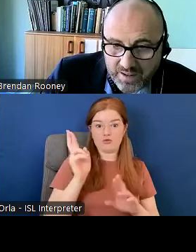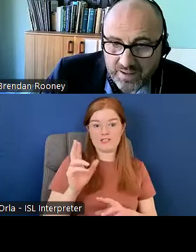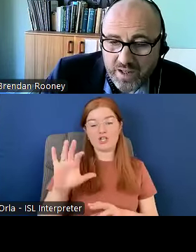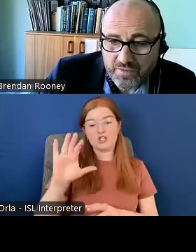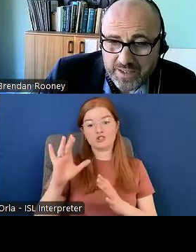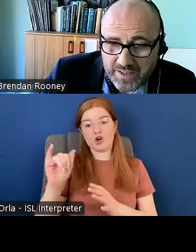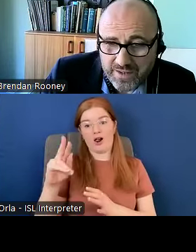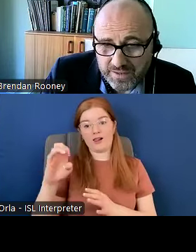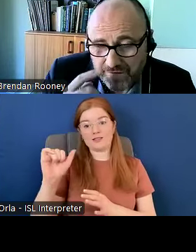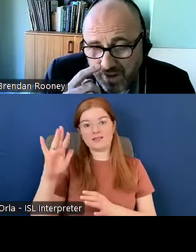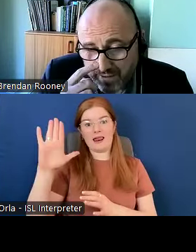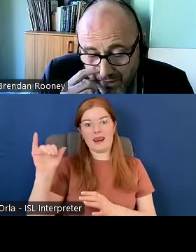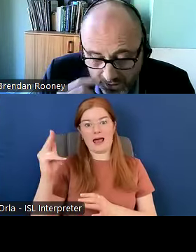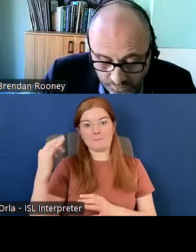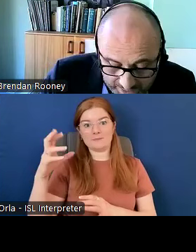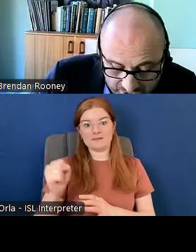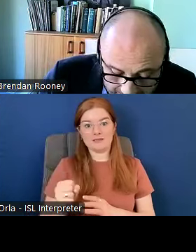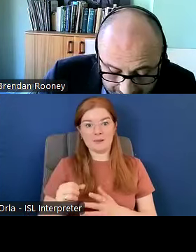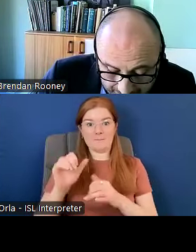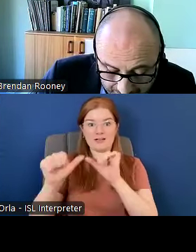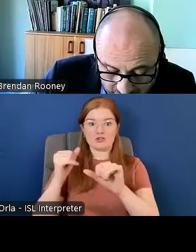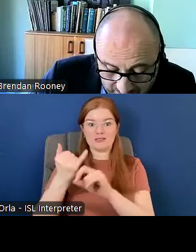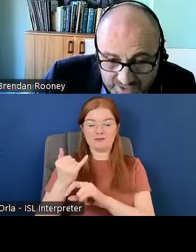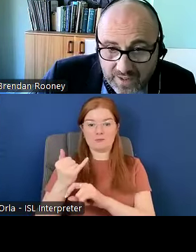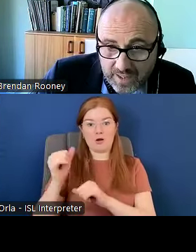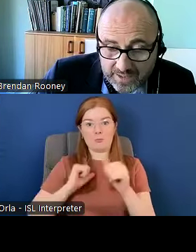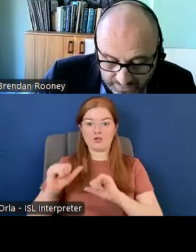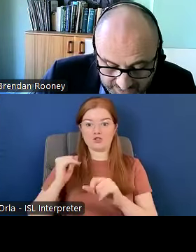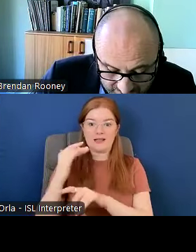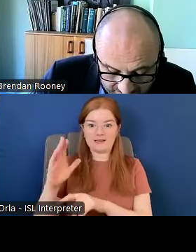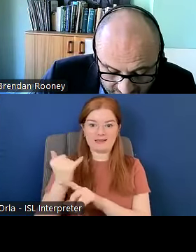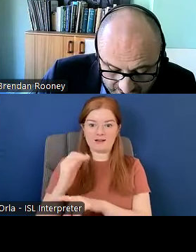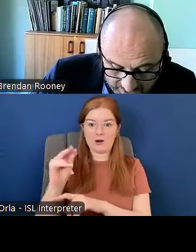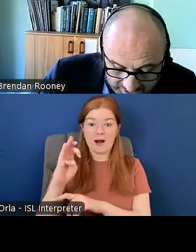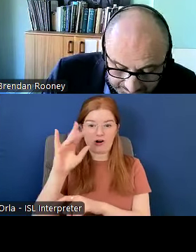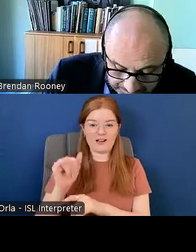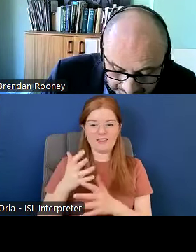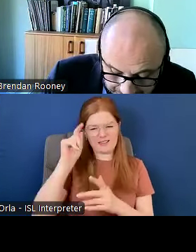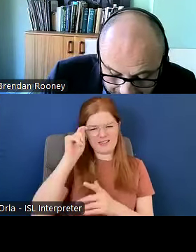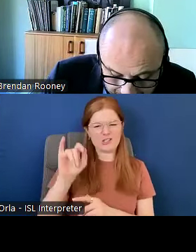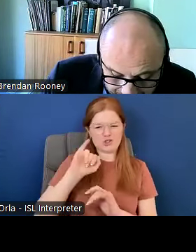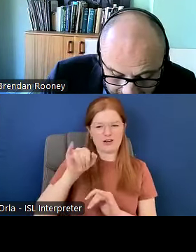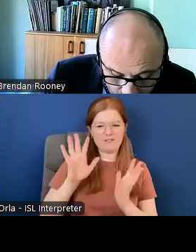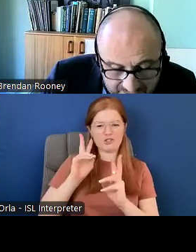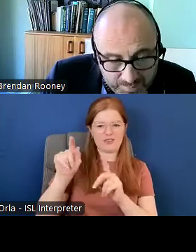Coronavirus of 1935 which Jellett is very likely to have seen at the RHA. Western